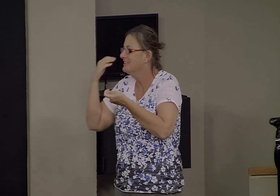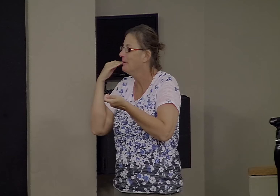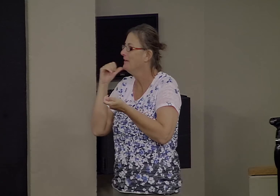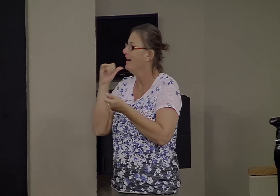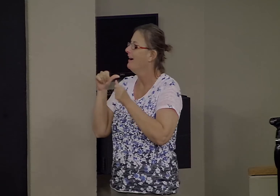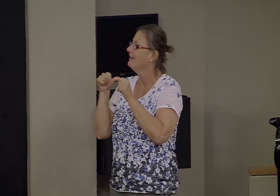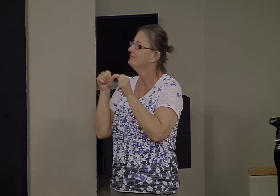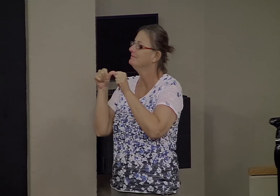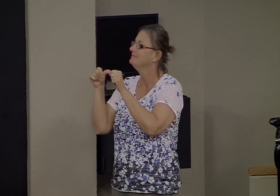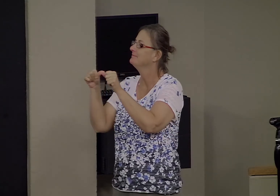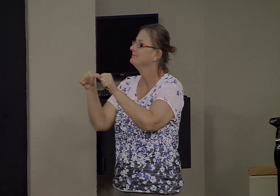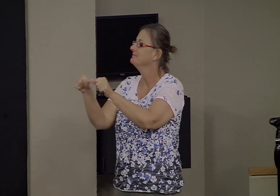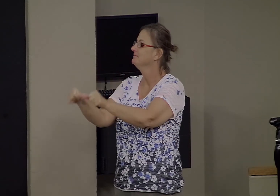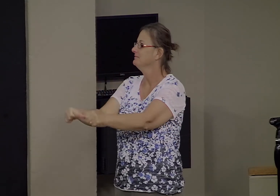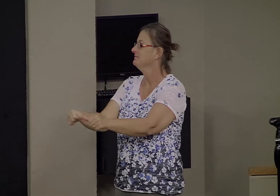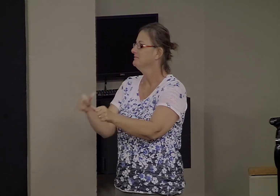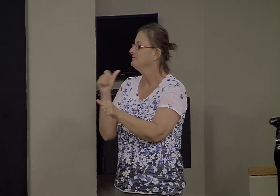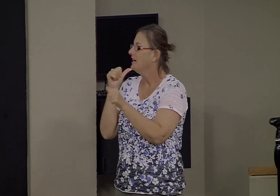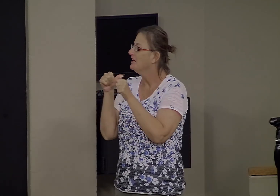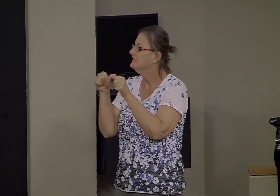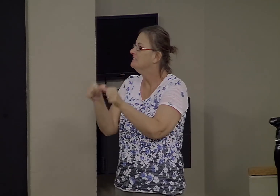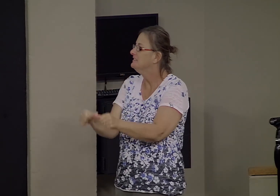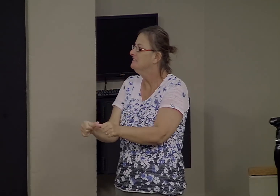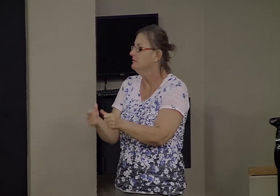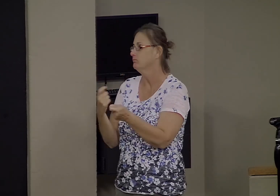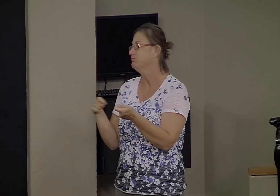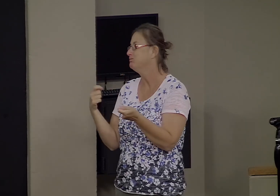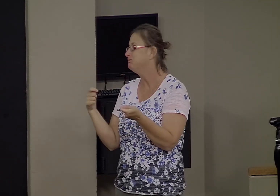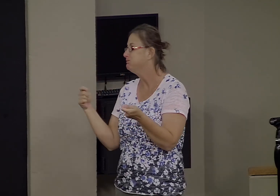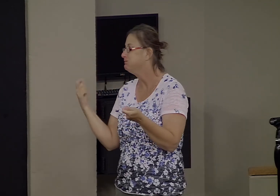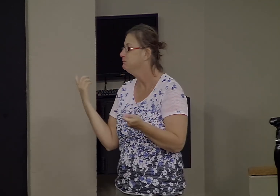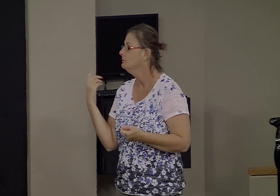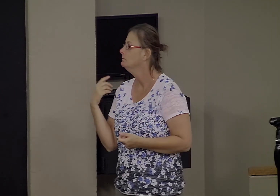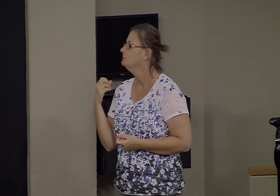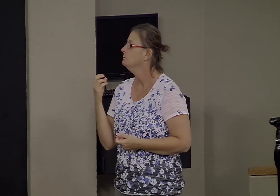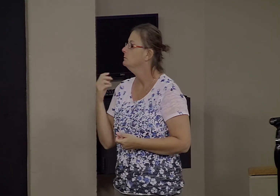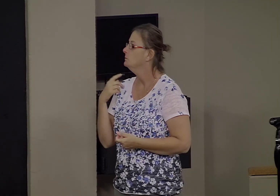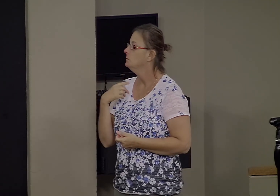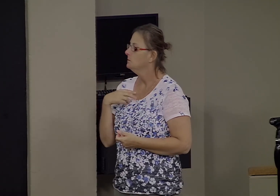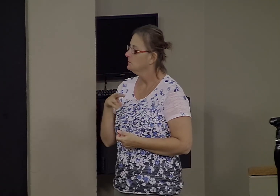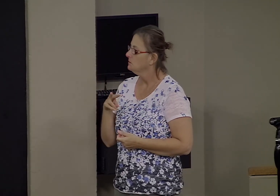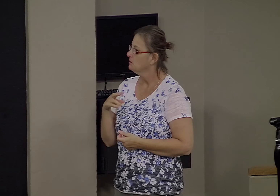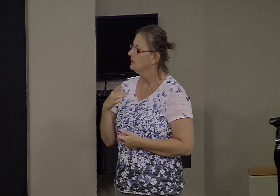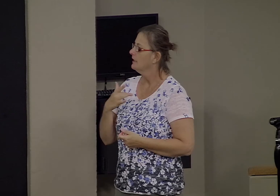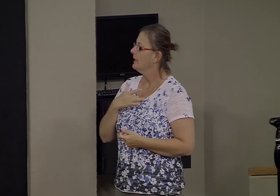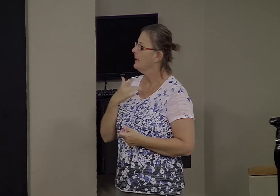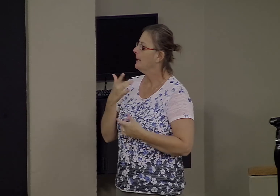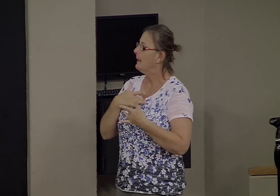She had her change of caregivers was frequent she had multiple nannies she didn't have stability